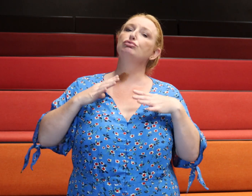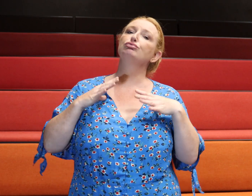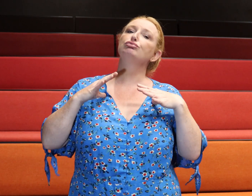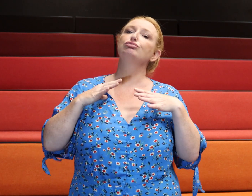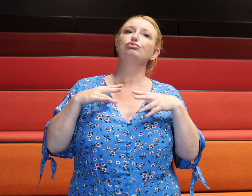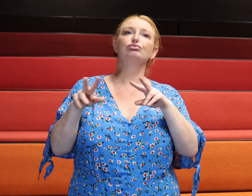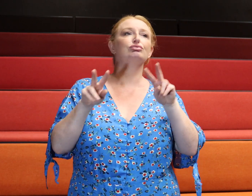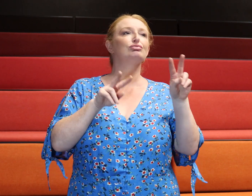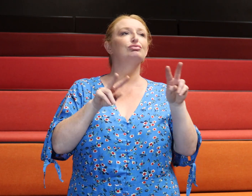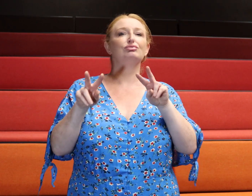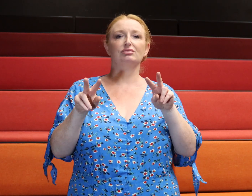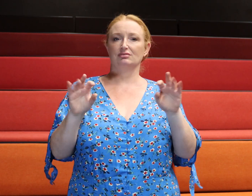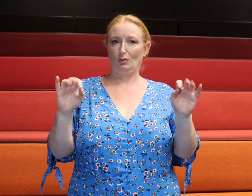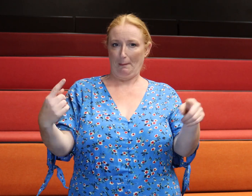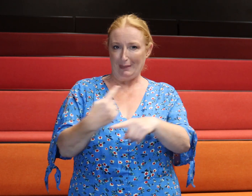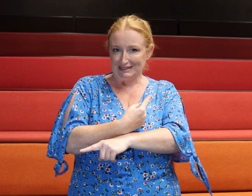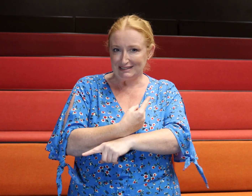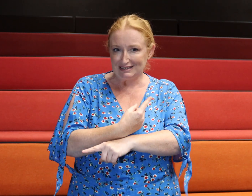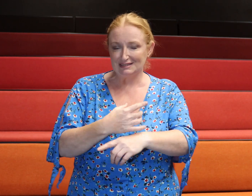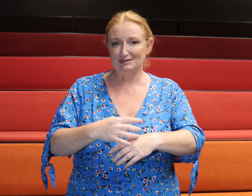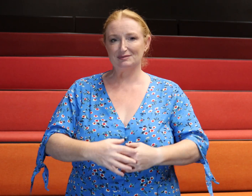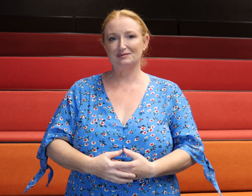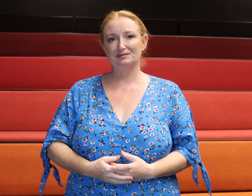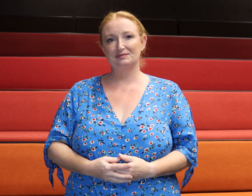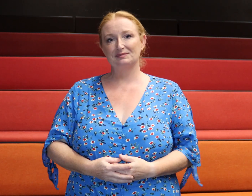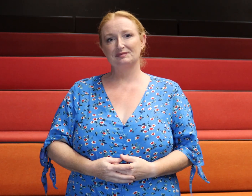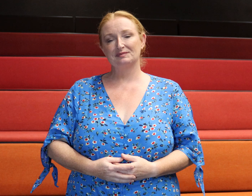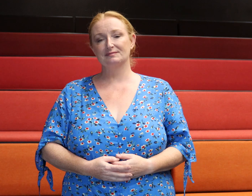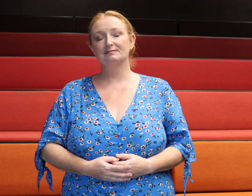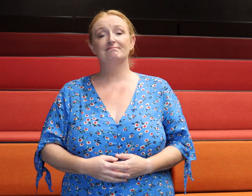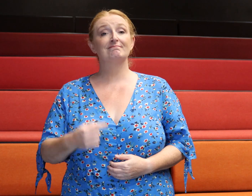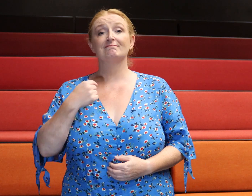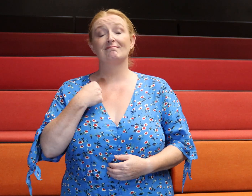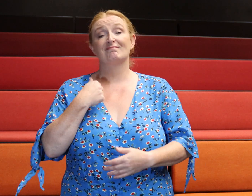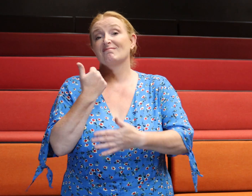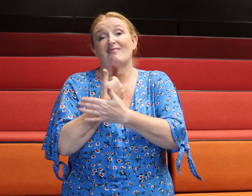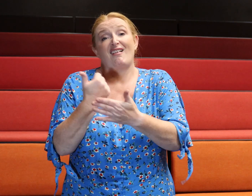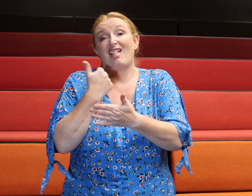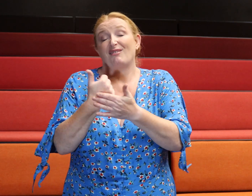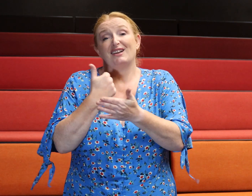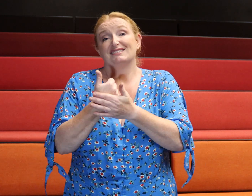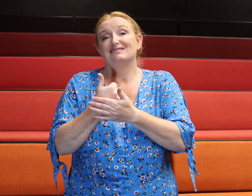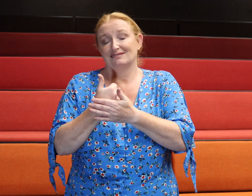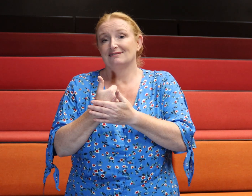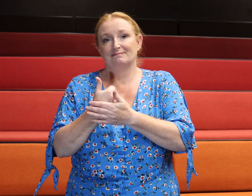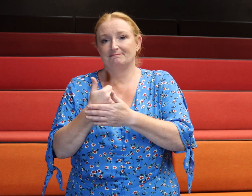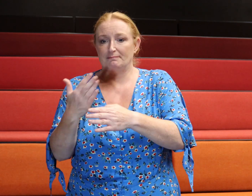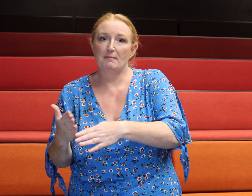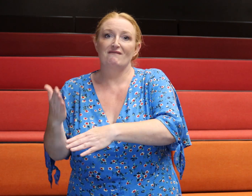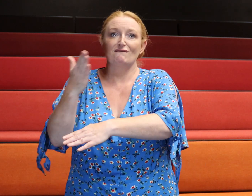the performance and miss out on bits. I always get to meet the cast beforehand.